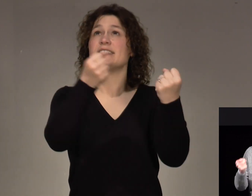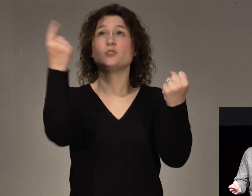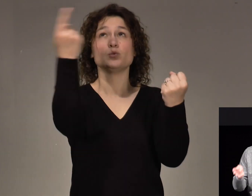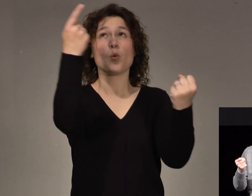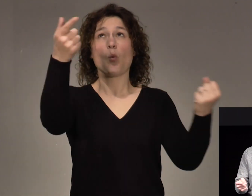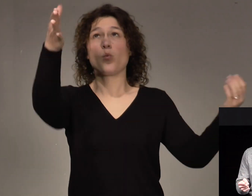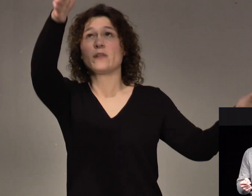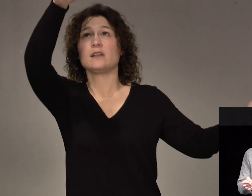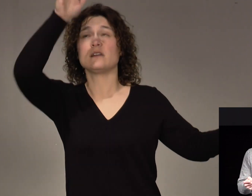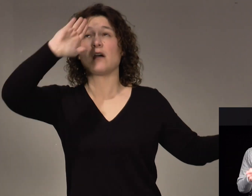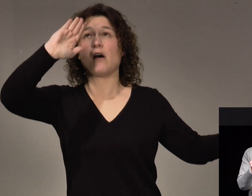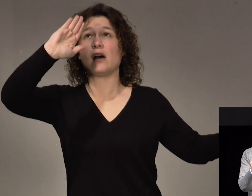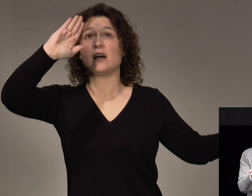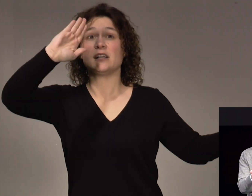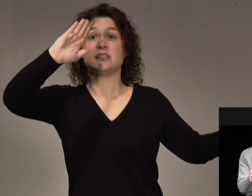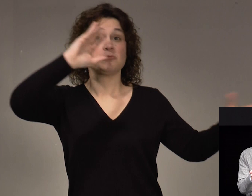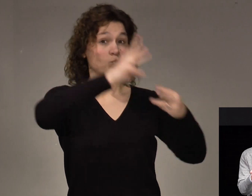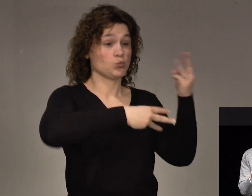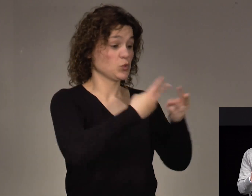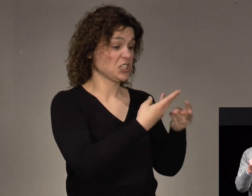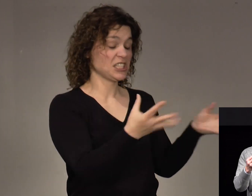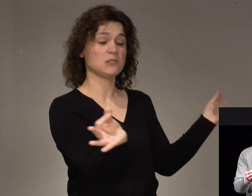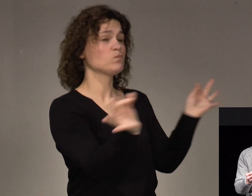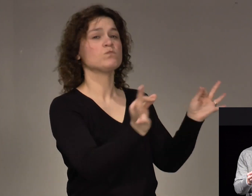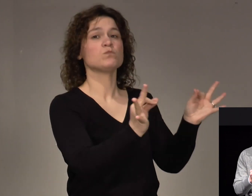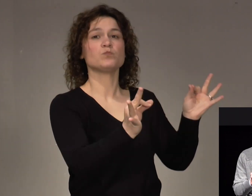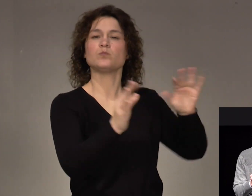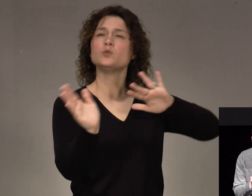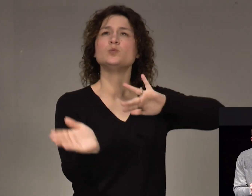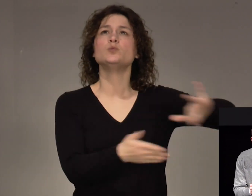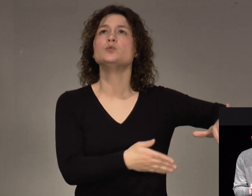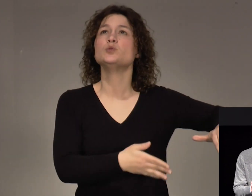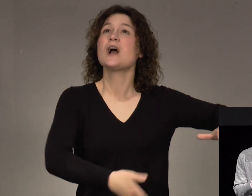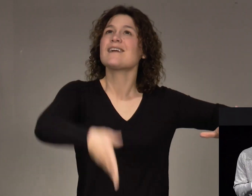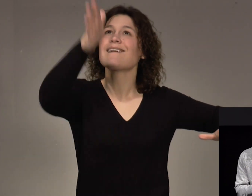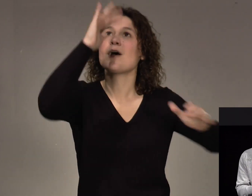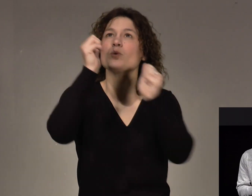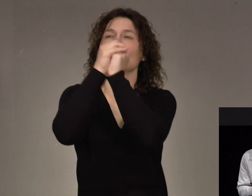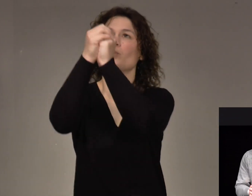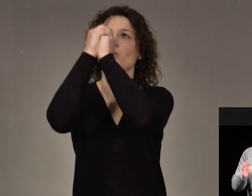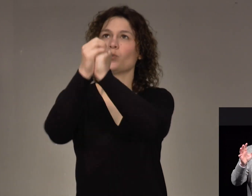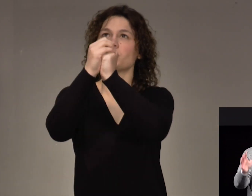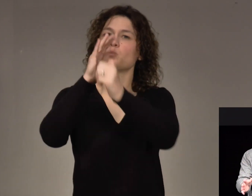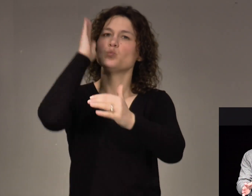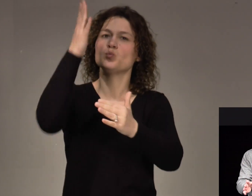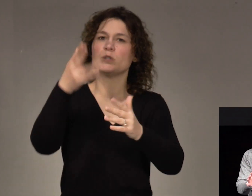nothing else--that the God we worship is the God who raises the dead. Death is